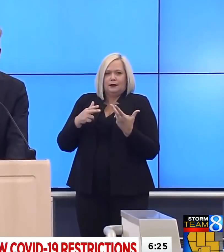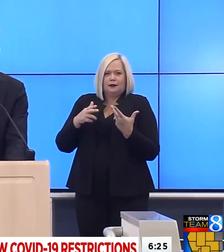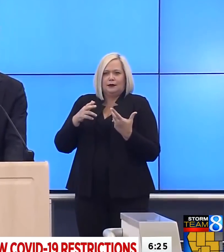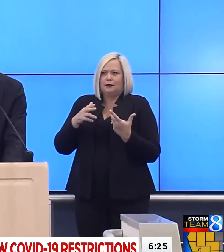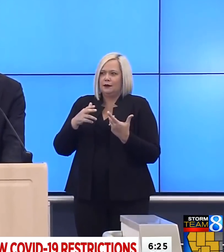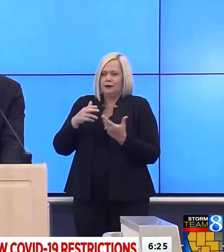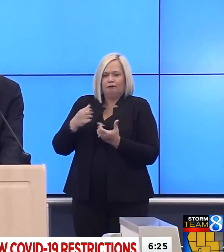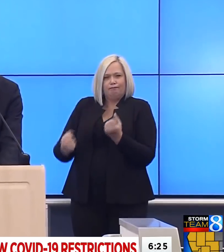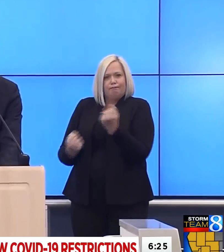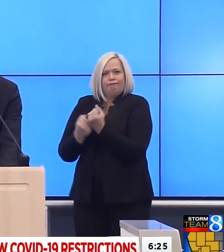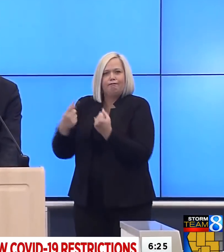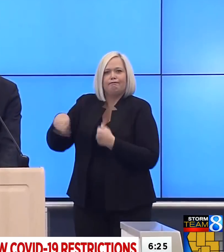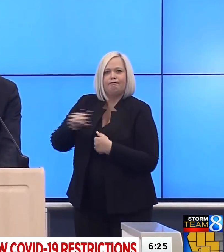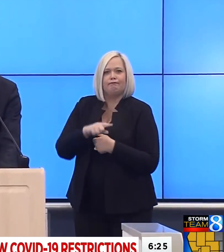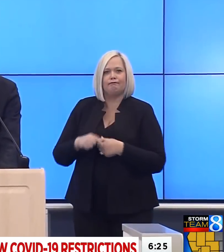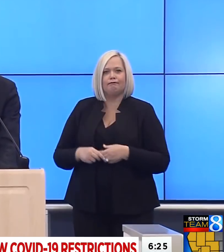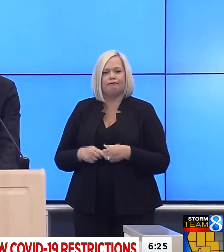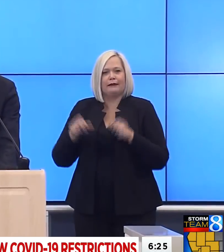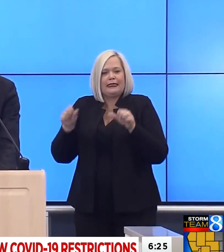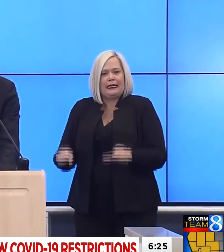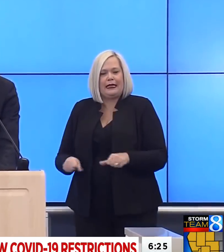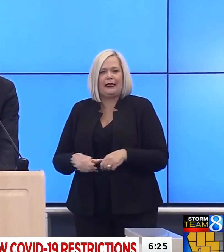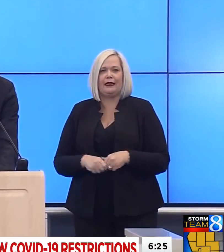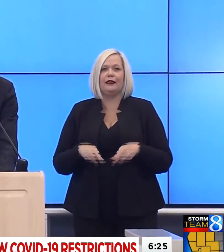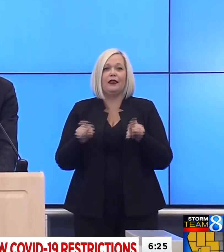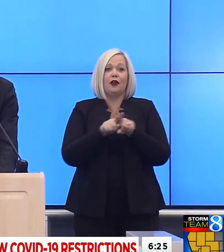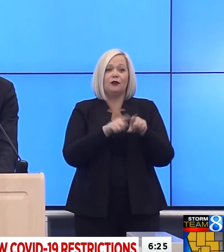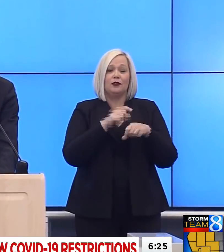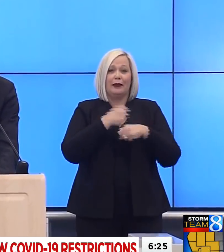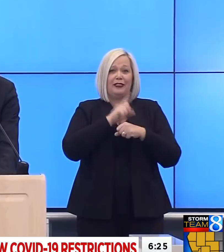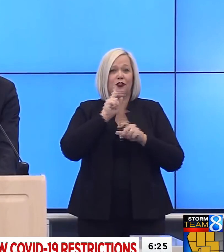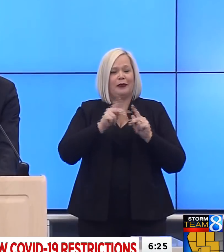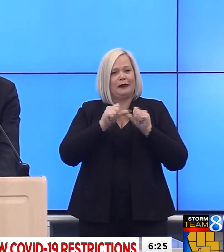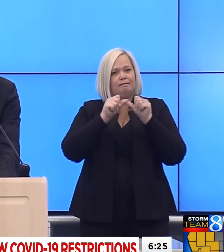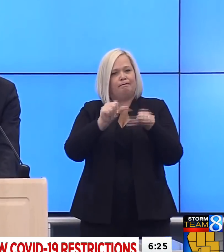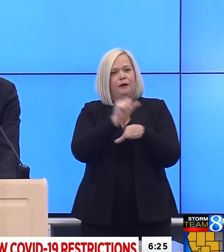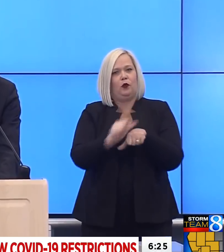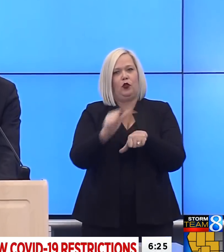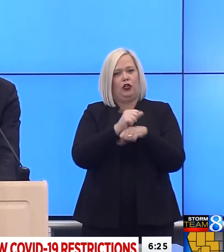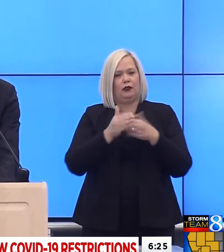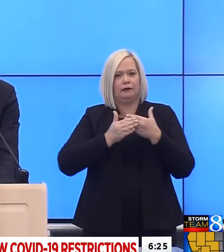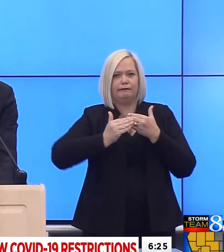PER PER EVENT. OUR FRONTLINE HEROES FROM BEING LOST. AND WE CAN PREVENT EVEN GREATER